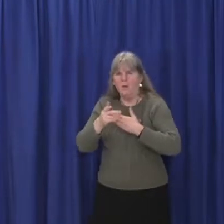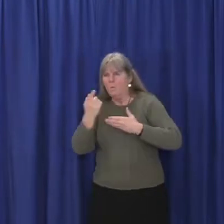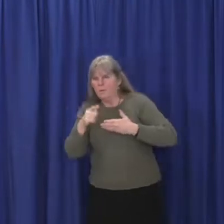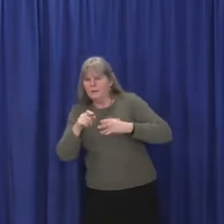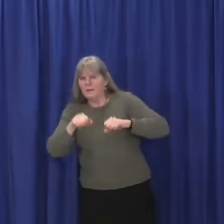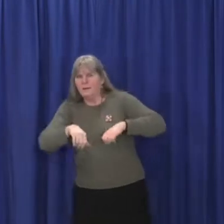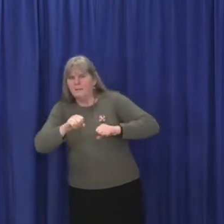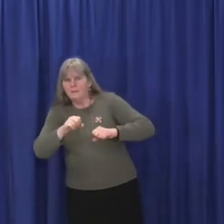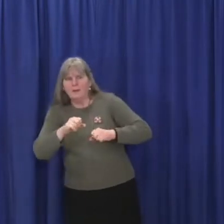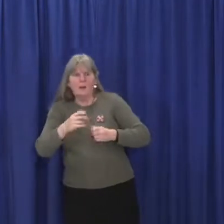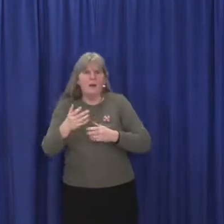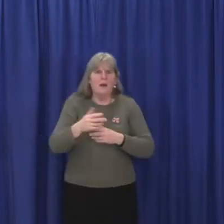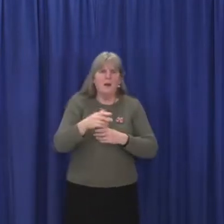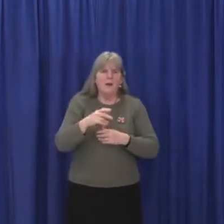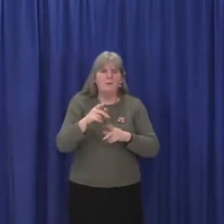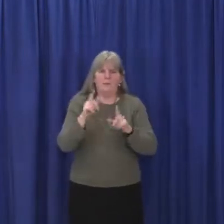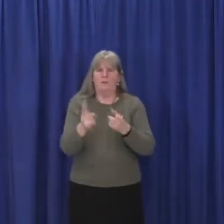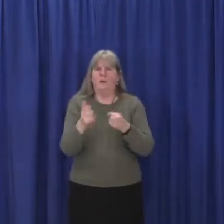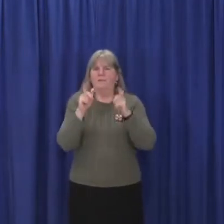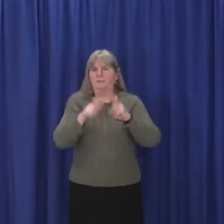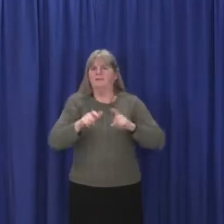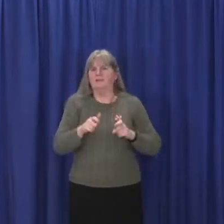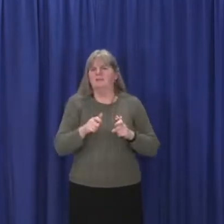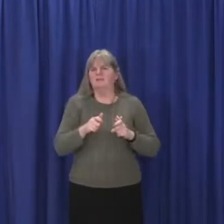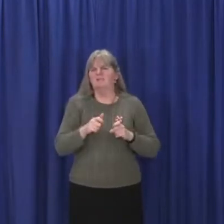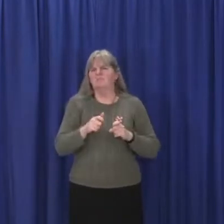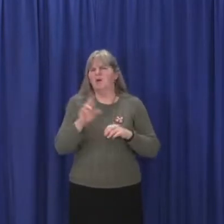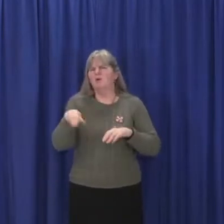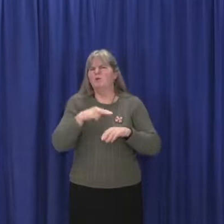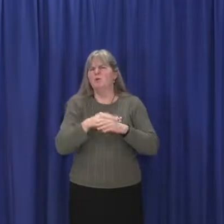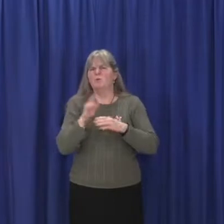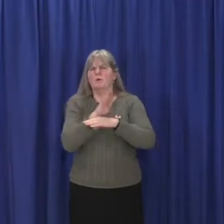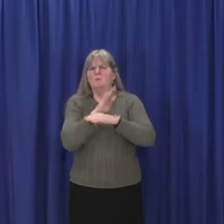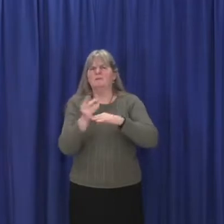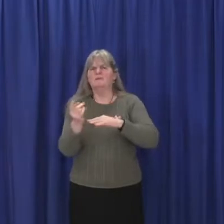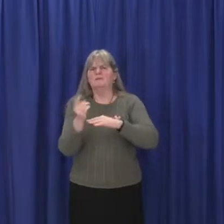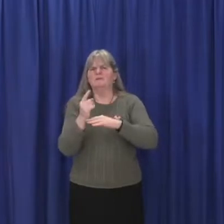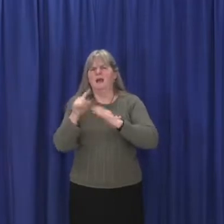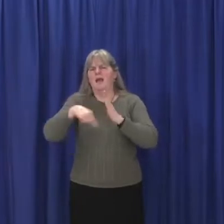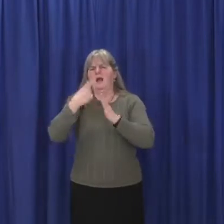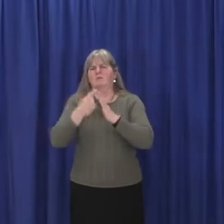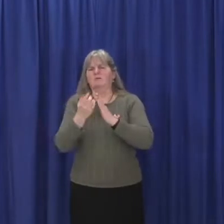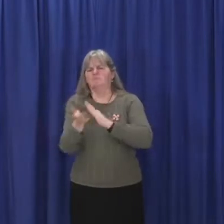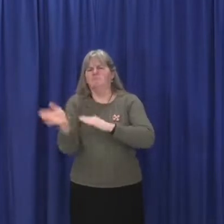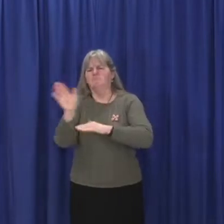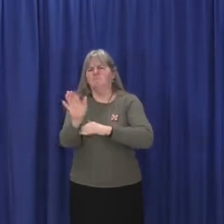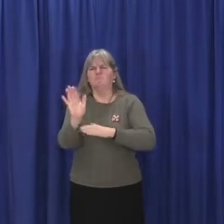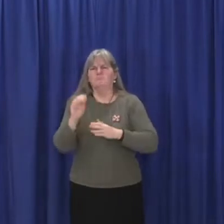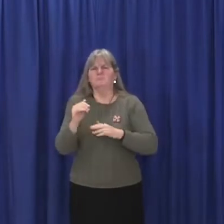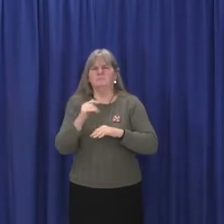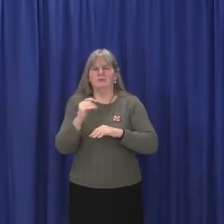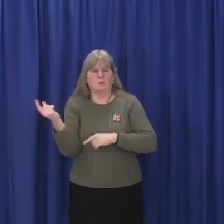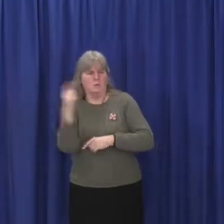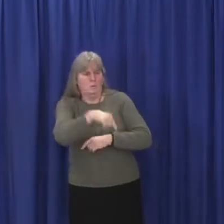for these settings during regular hours. Additionally, rapid tests are currently being distributed